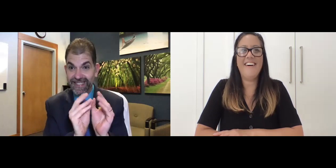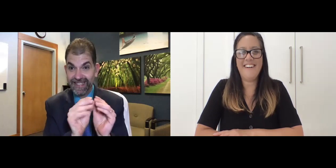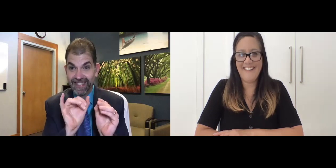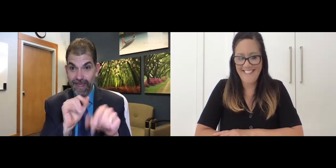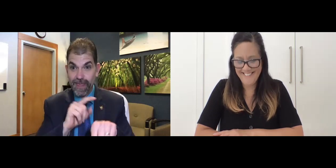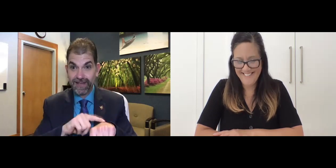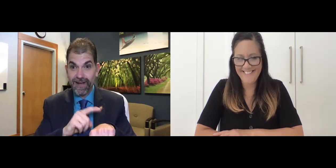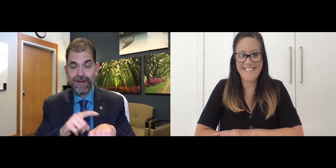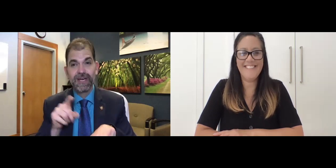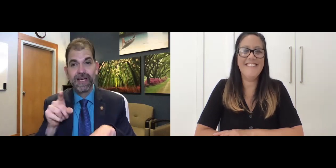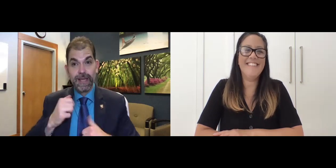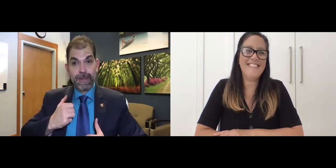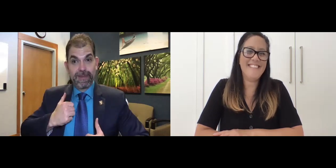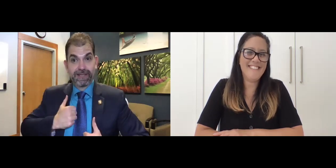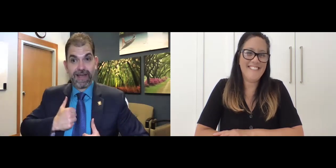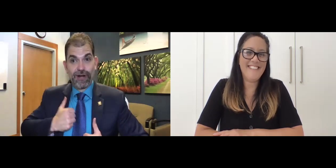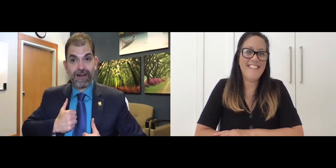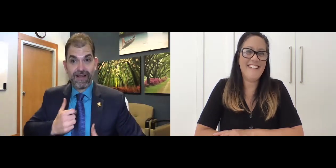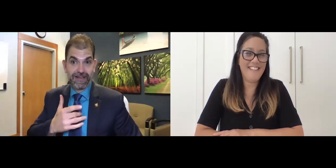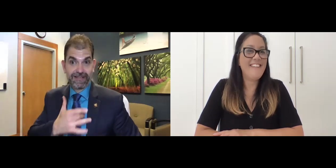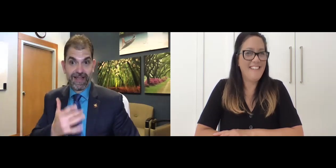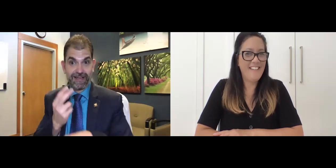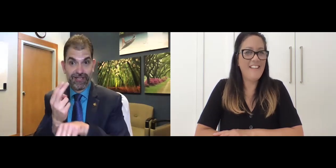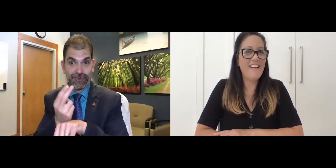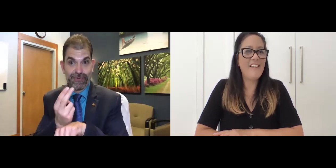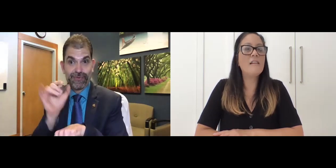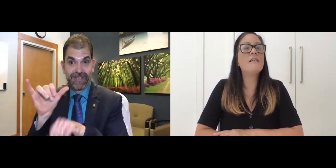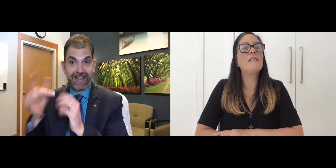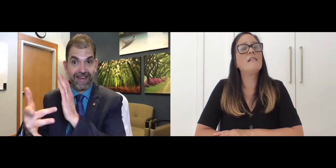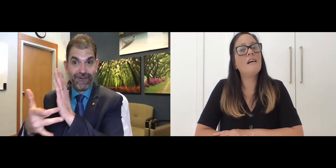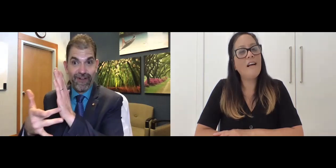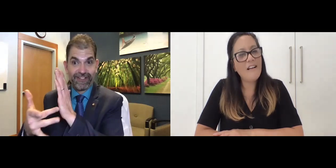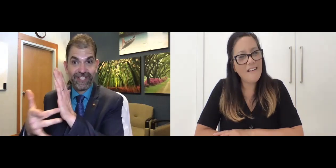video conferencing back in the day and it was used by the military.